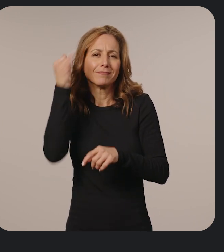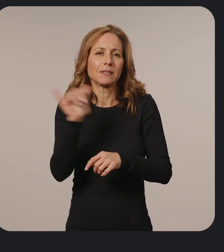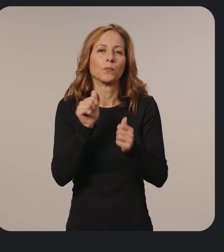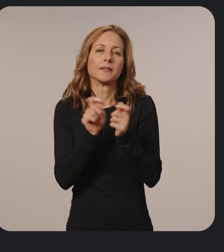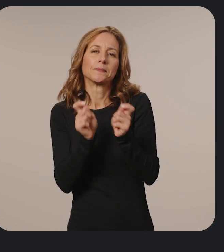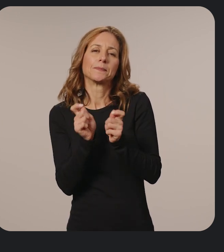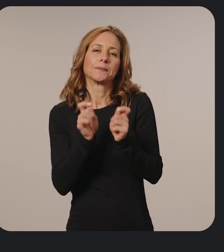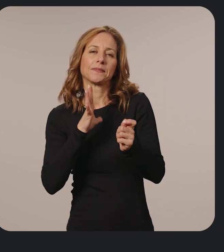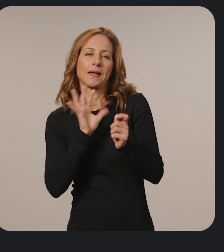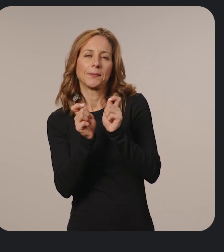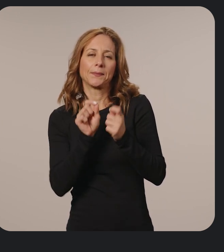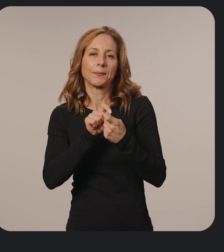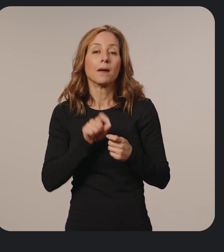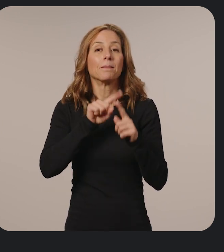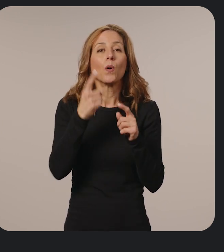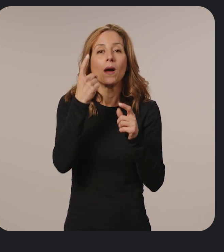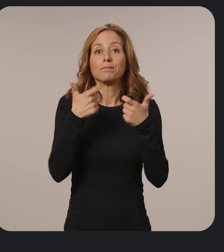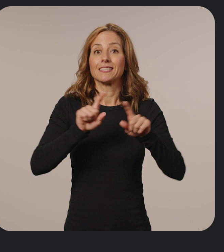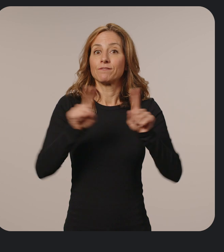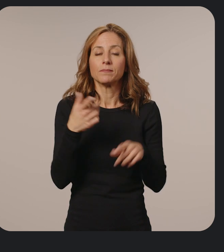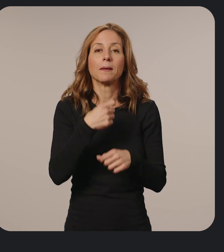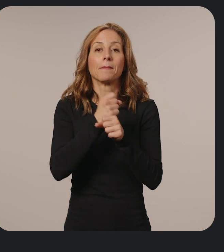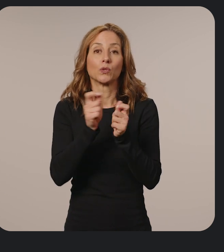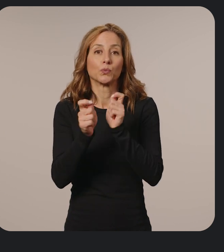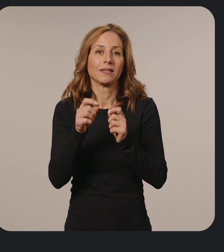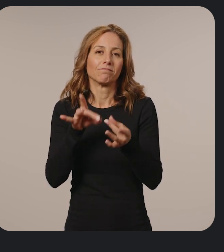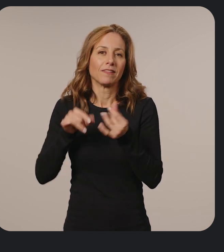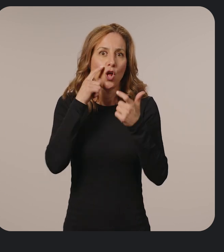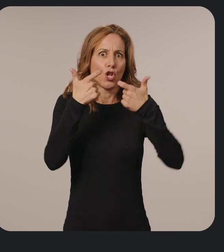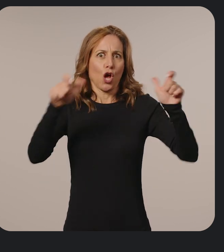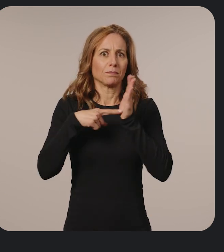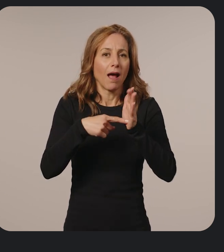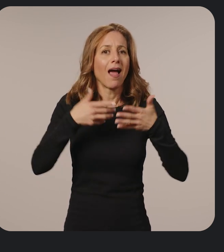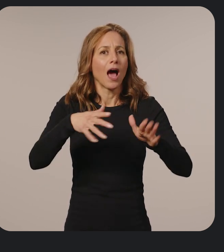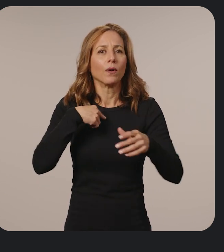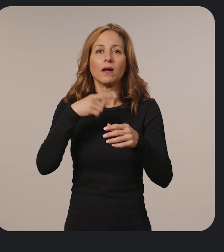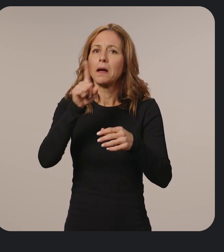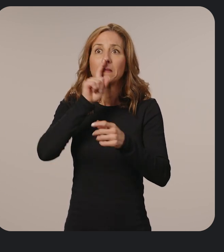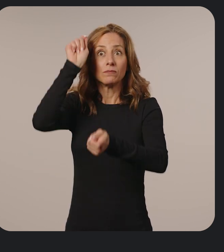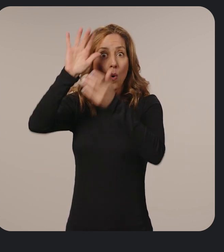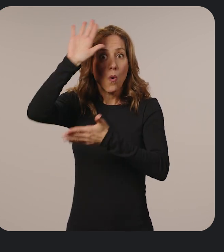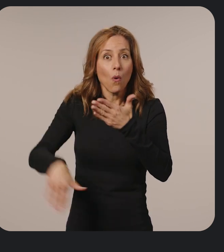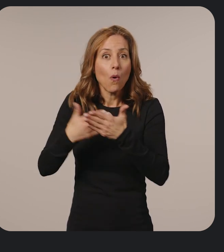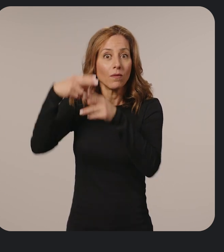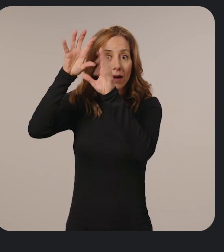It makes tuning efficient for very large models by allowing us to not tune every to the model like we do with fine tuning but instead to tune